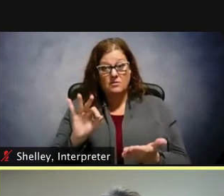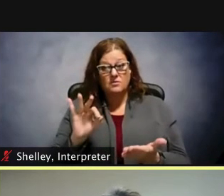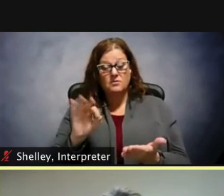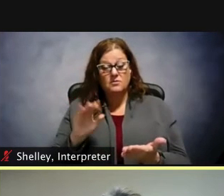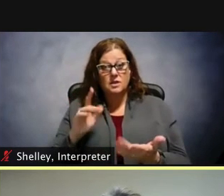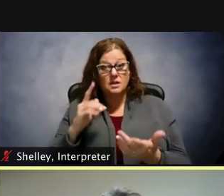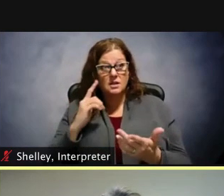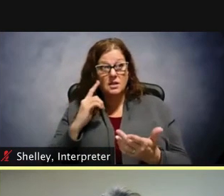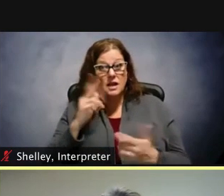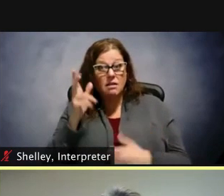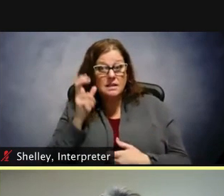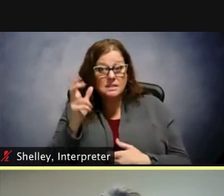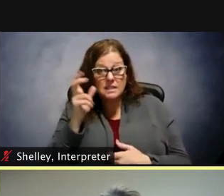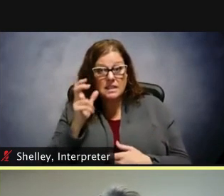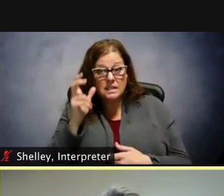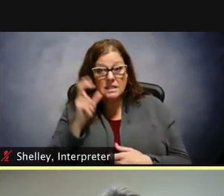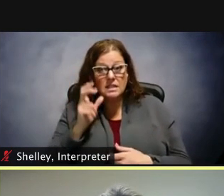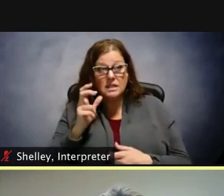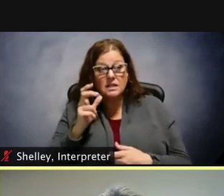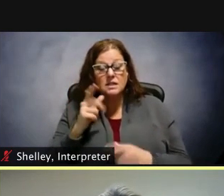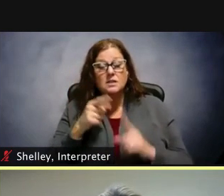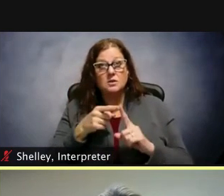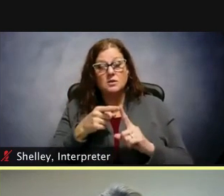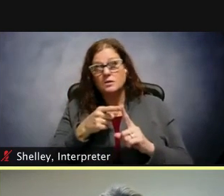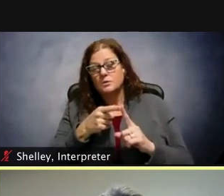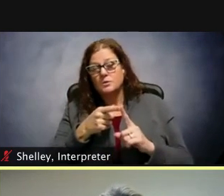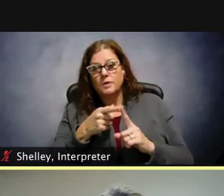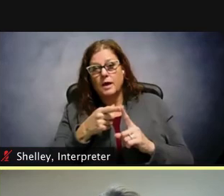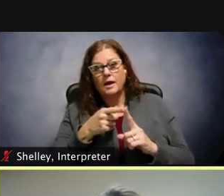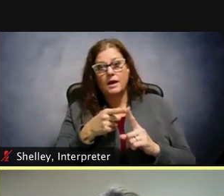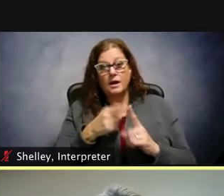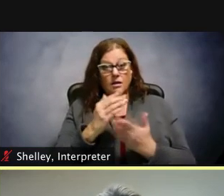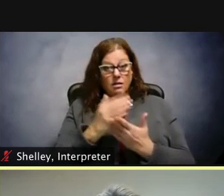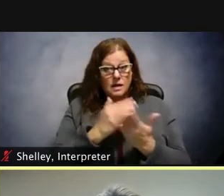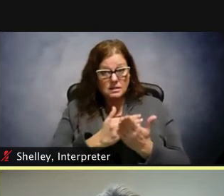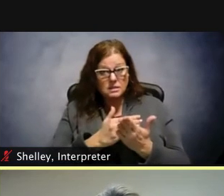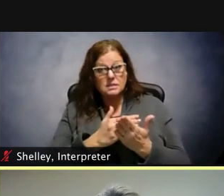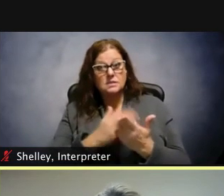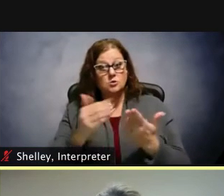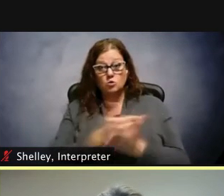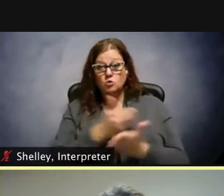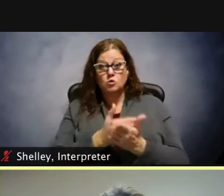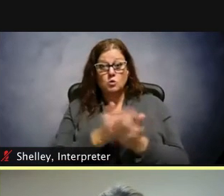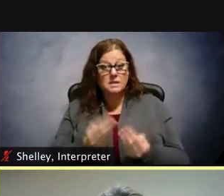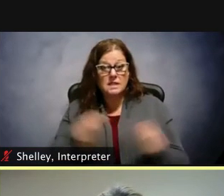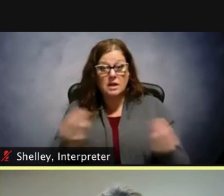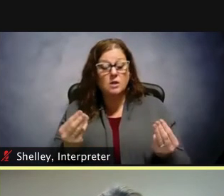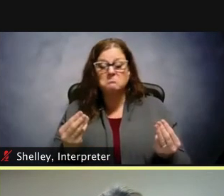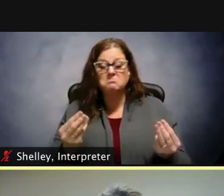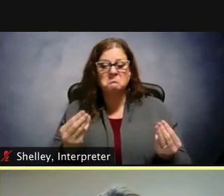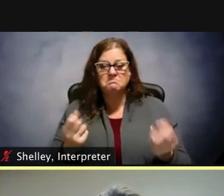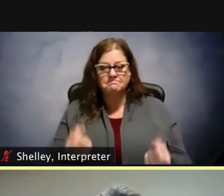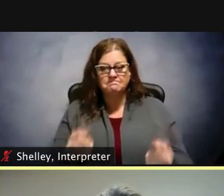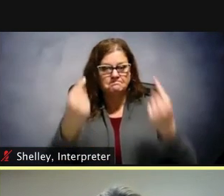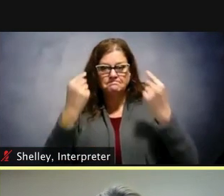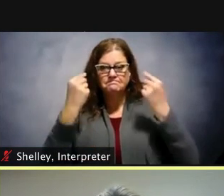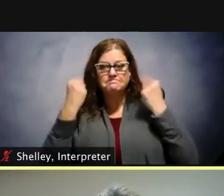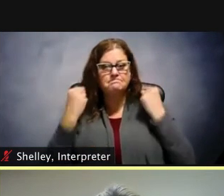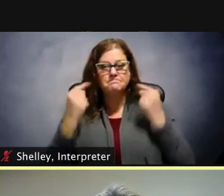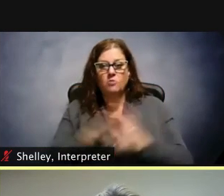listening to a lesson that is brand new material, he is not going to have full access whatsoever.